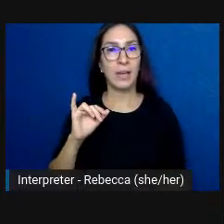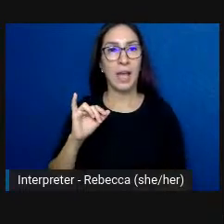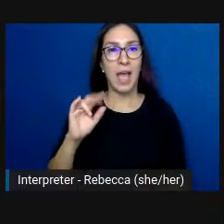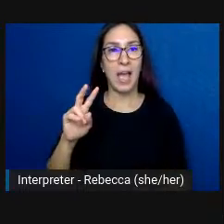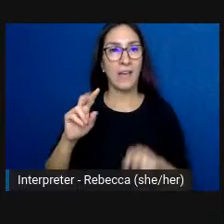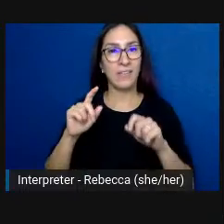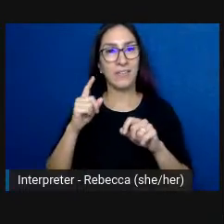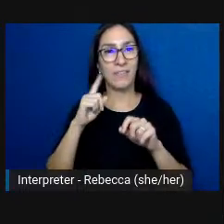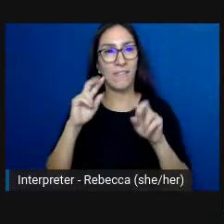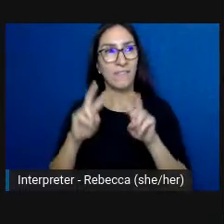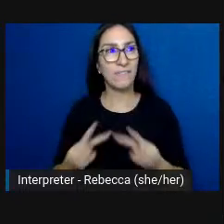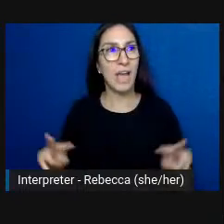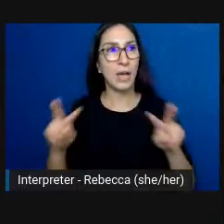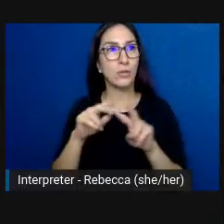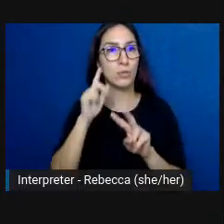For example,